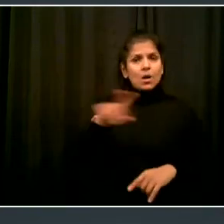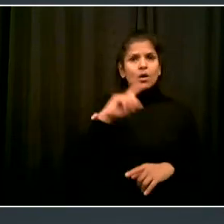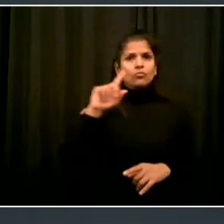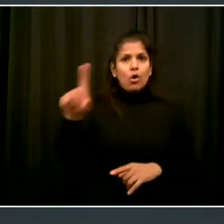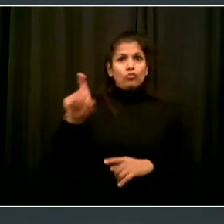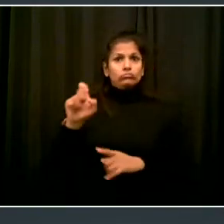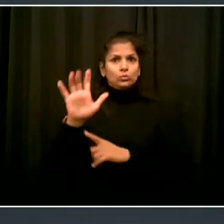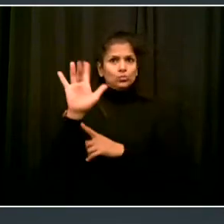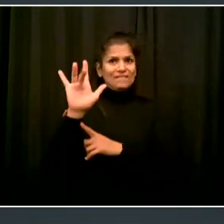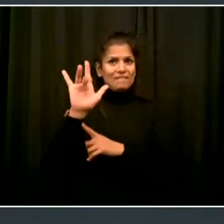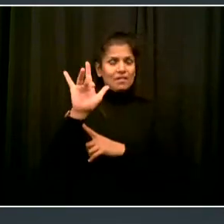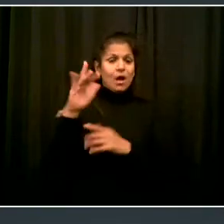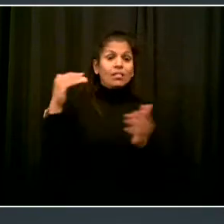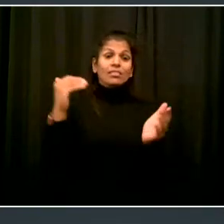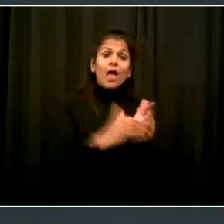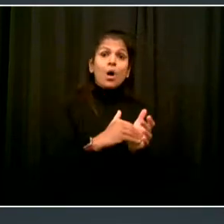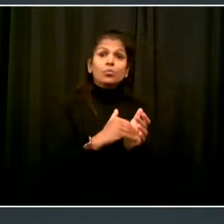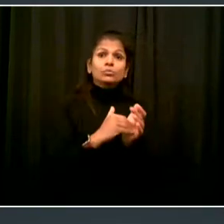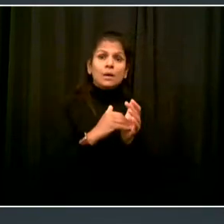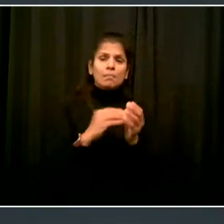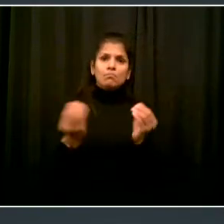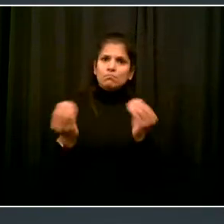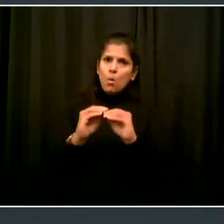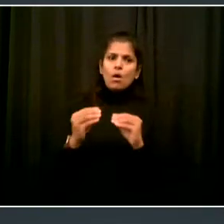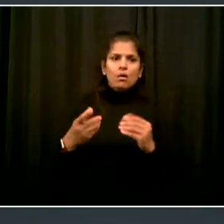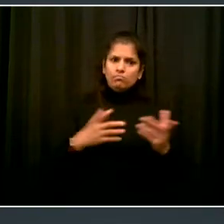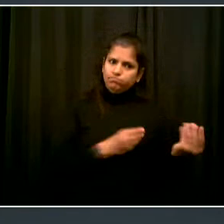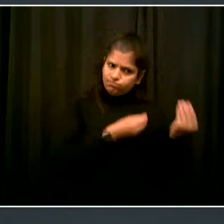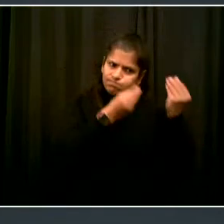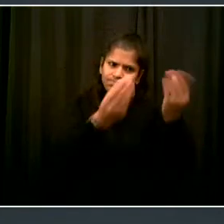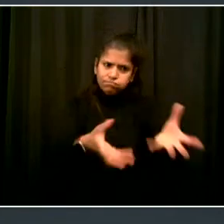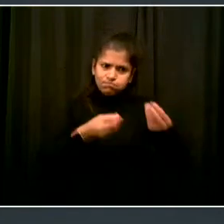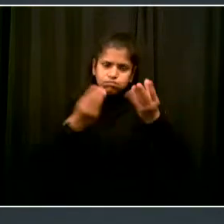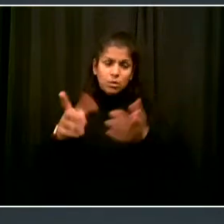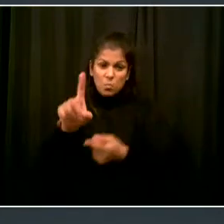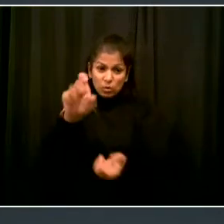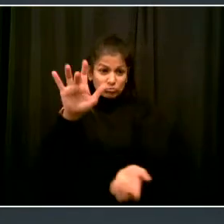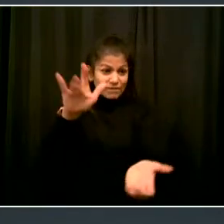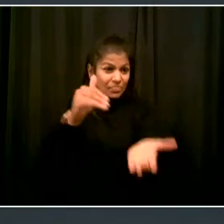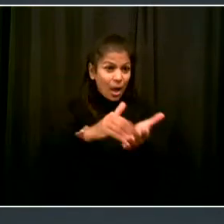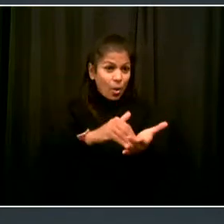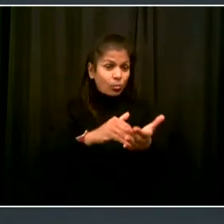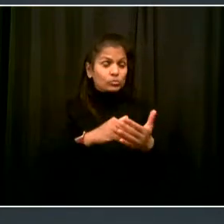VEEZRION WILL MAKE CONNECTIONS AVAILABLE TO ADDITIONAL